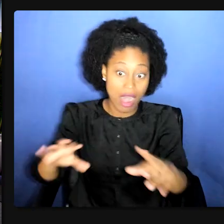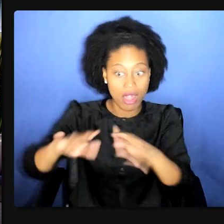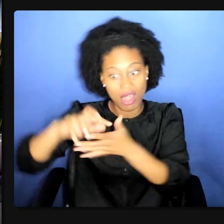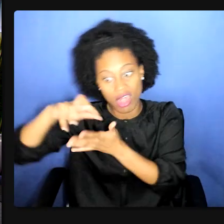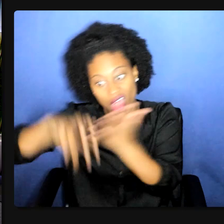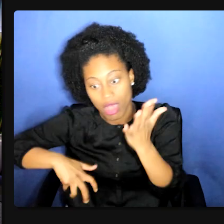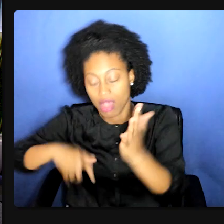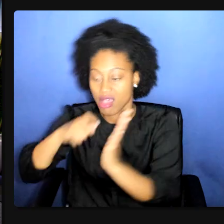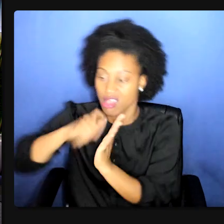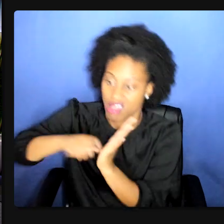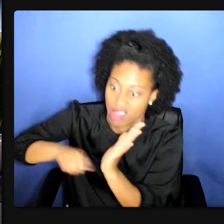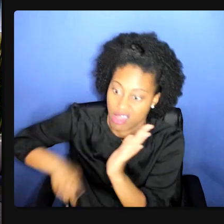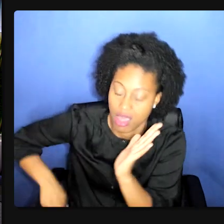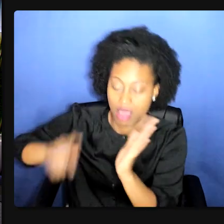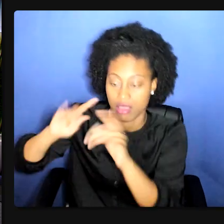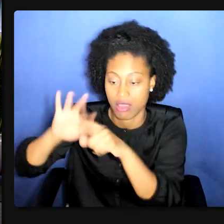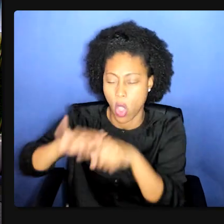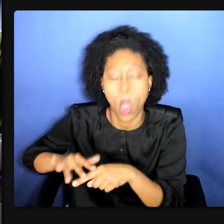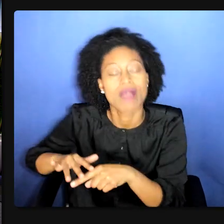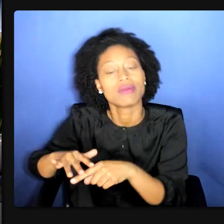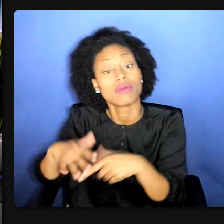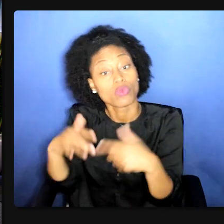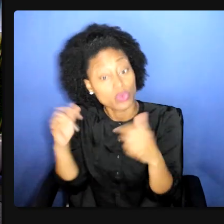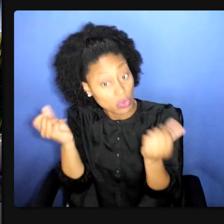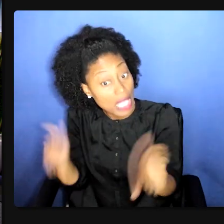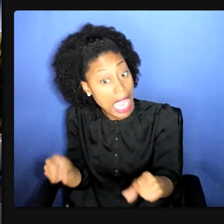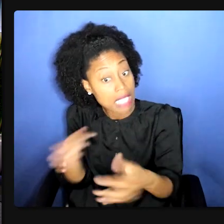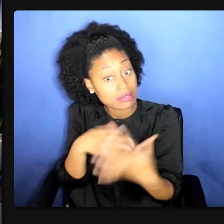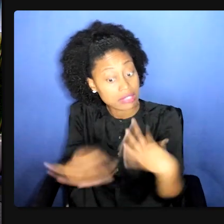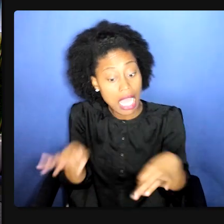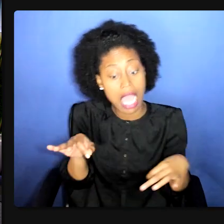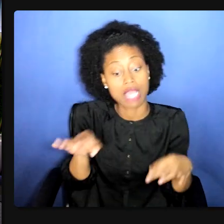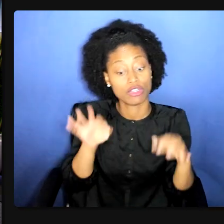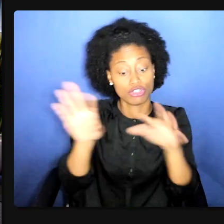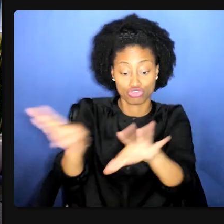possible for you to just kind of drag and drop and check some some buttons click some buttons check